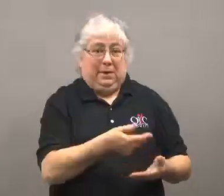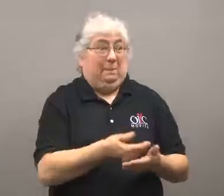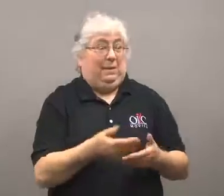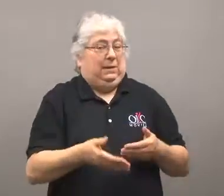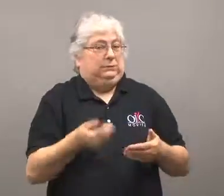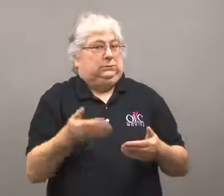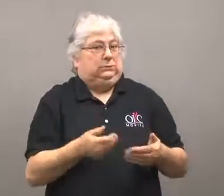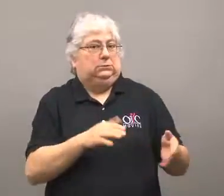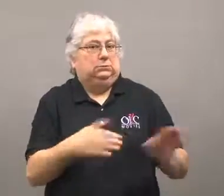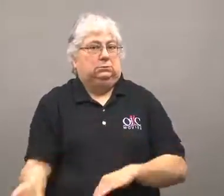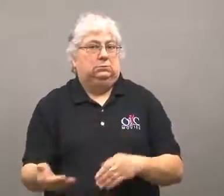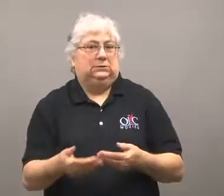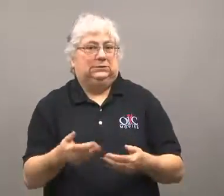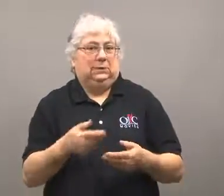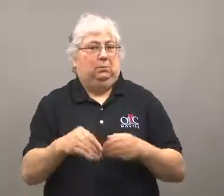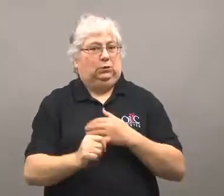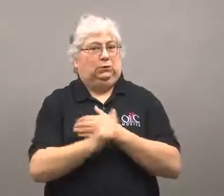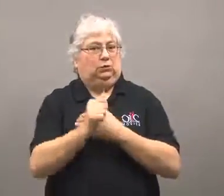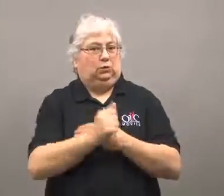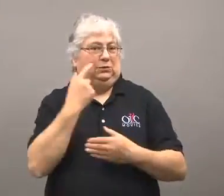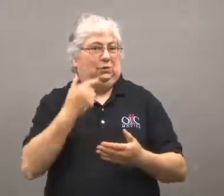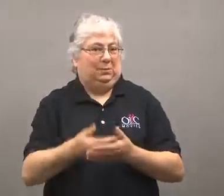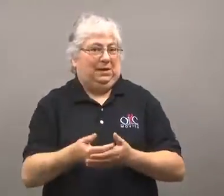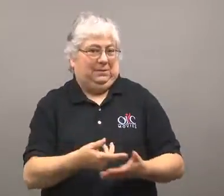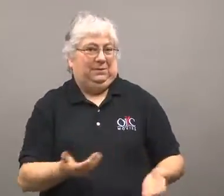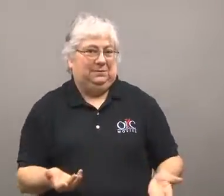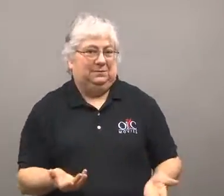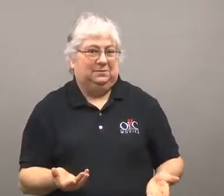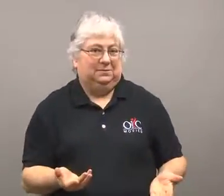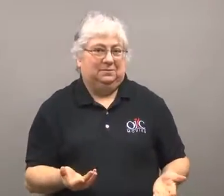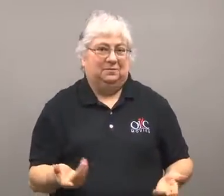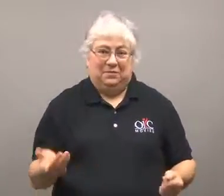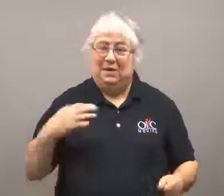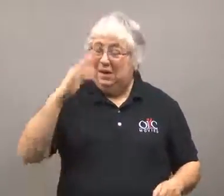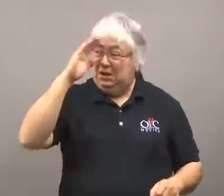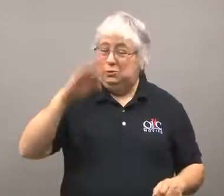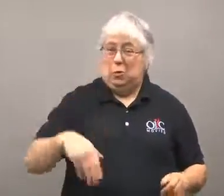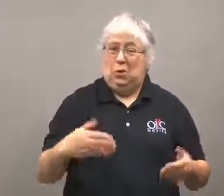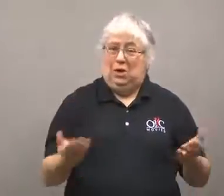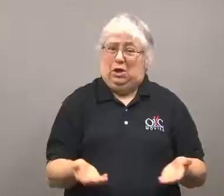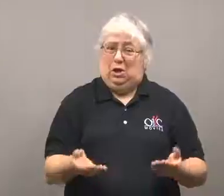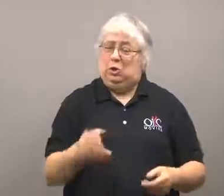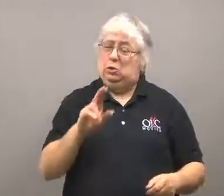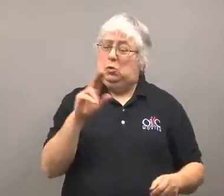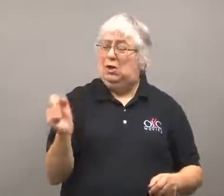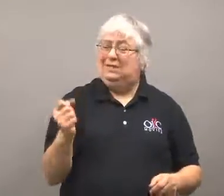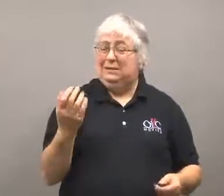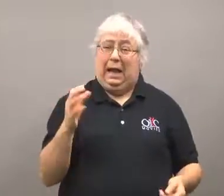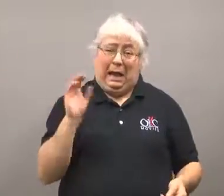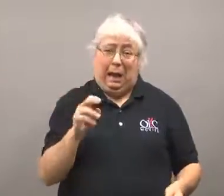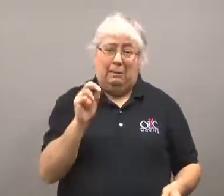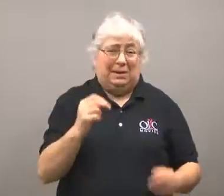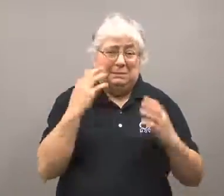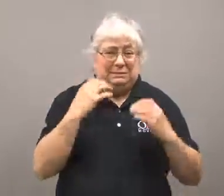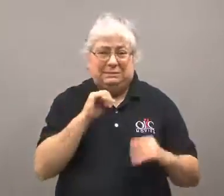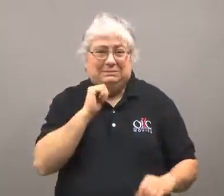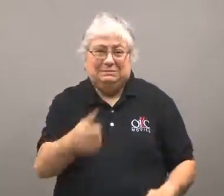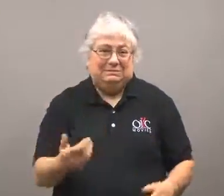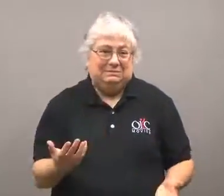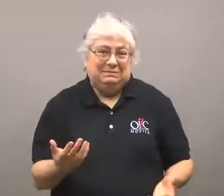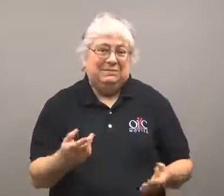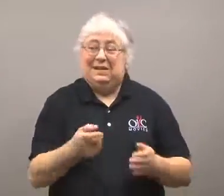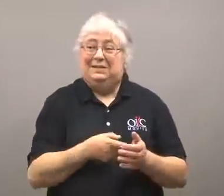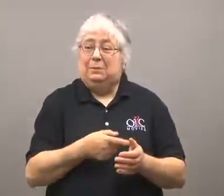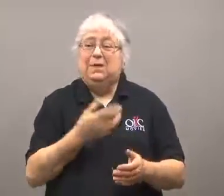It's much more dangerous and life threatening for babies.